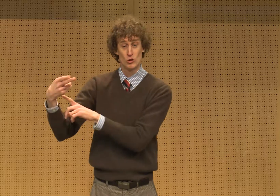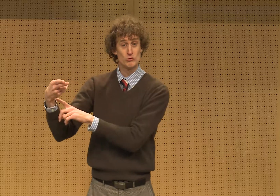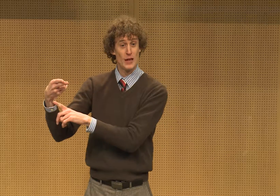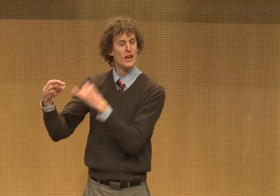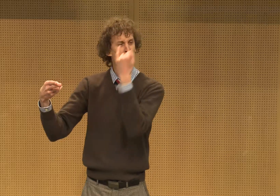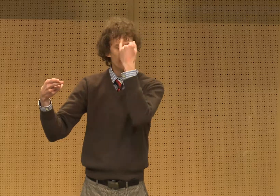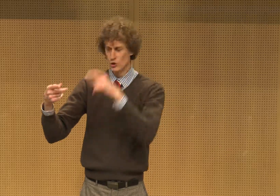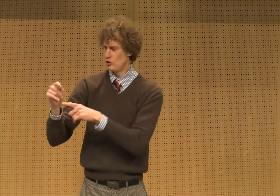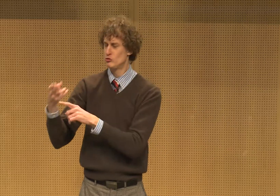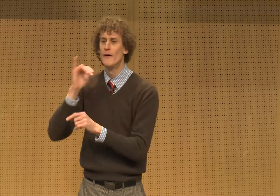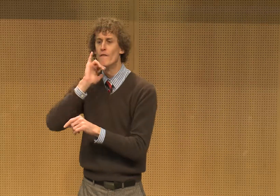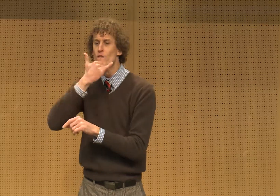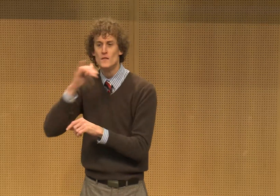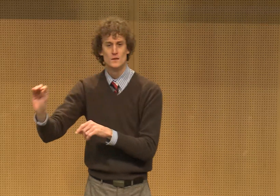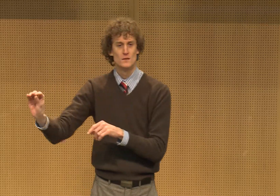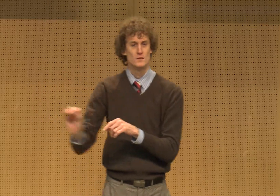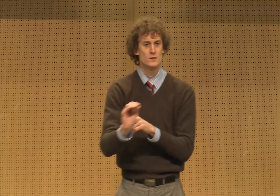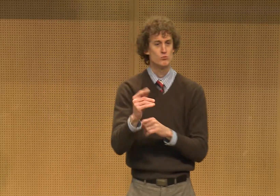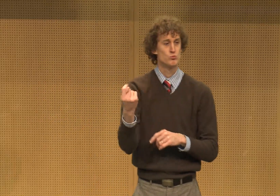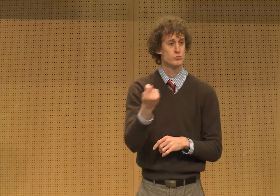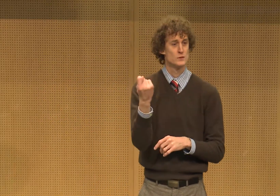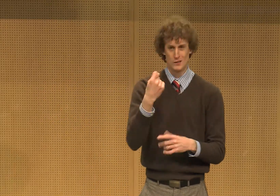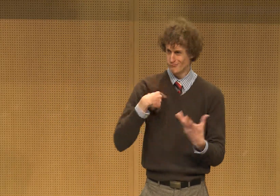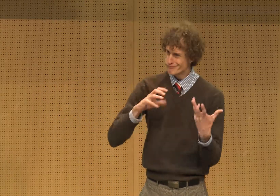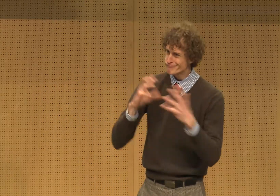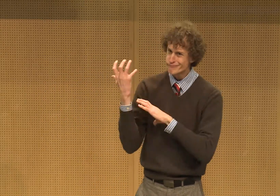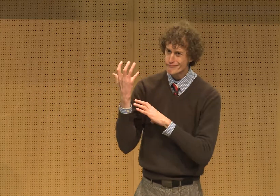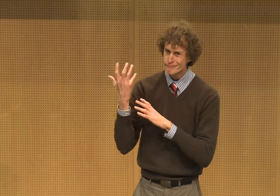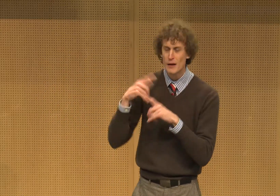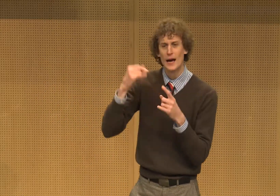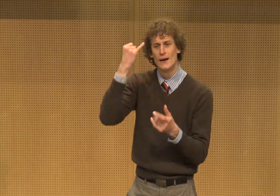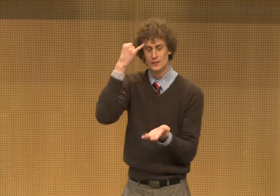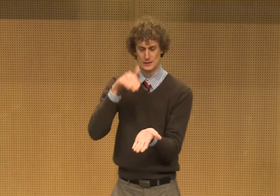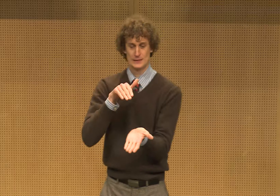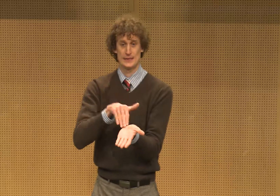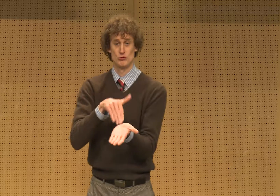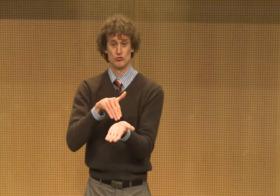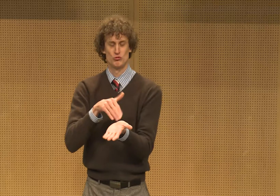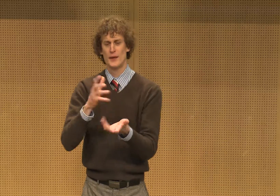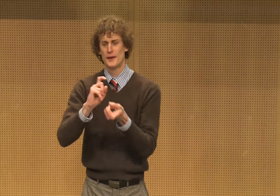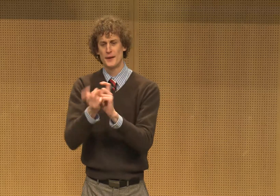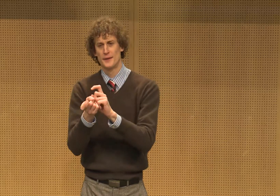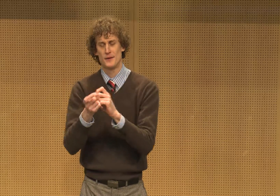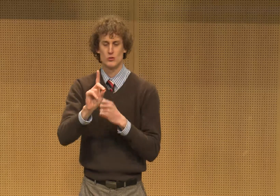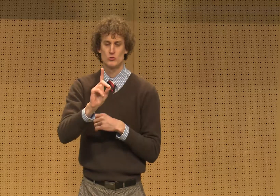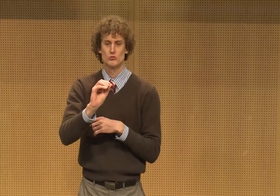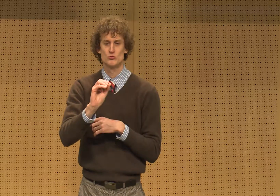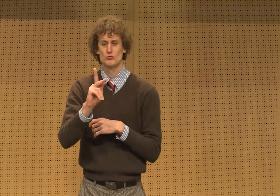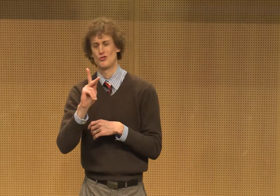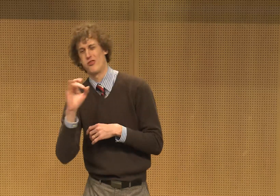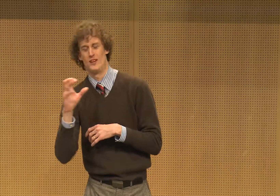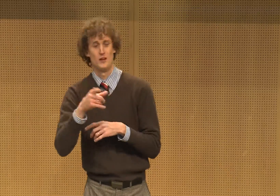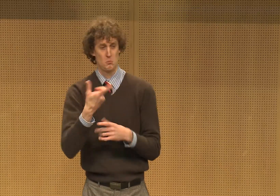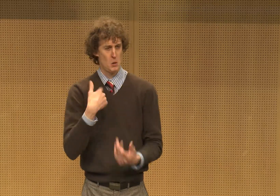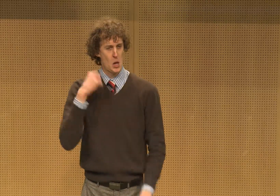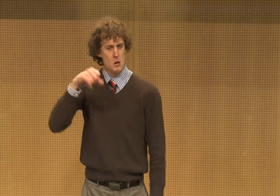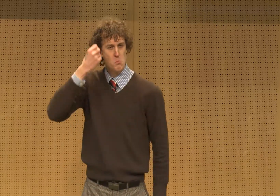If you have a few key words, then the person can fill in the gaps and understand it. If the wrong word gets missed, then, you know,